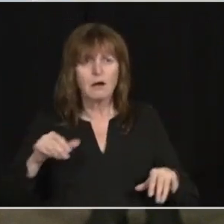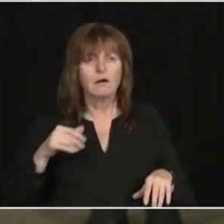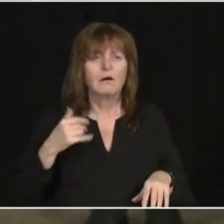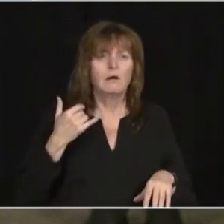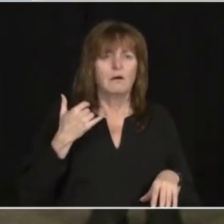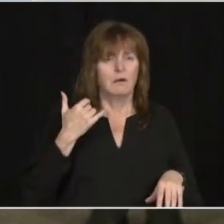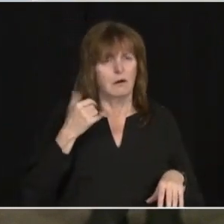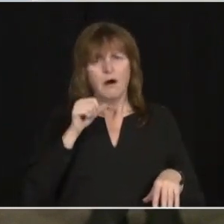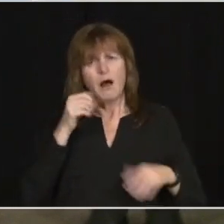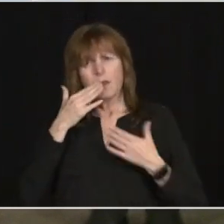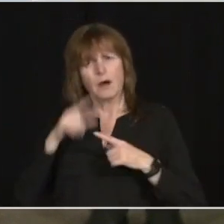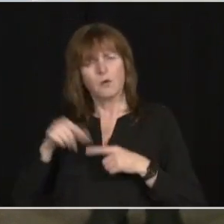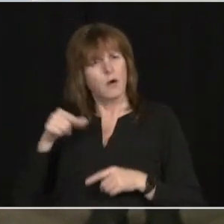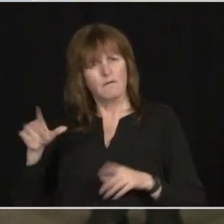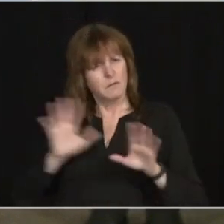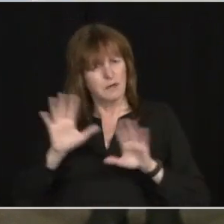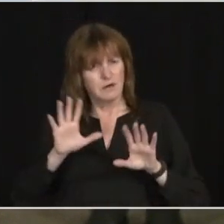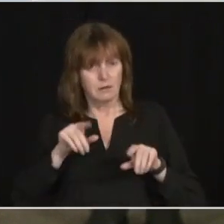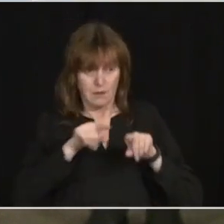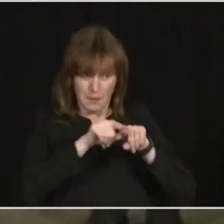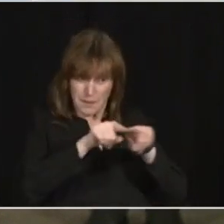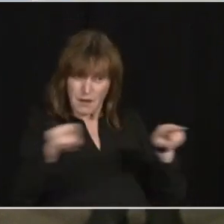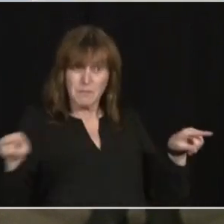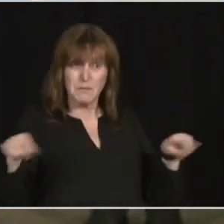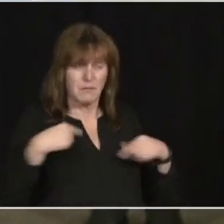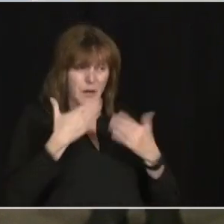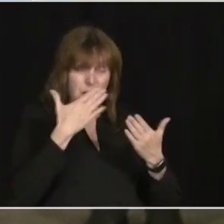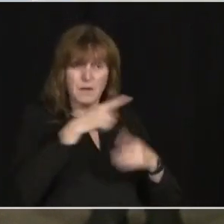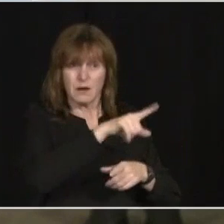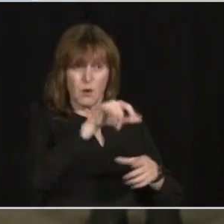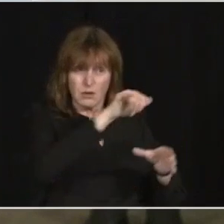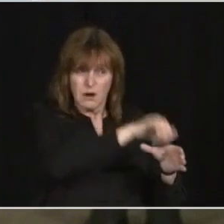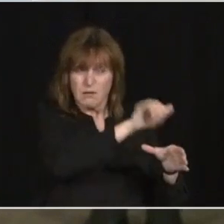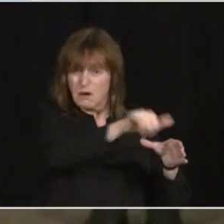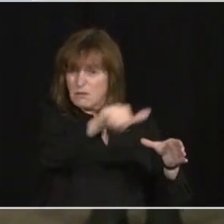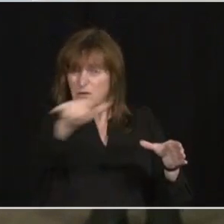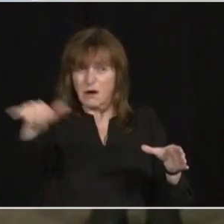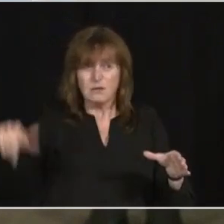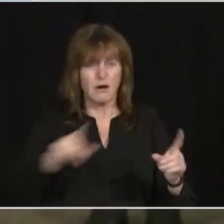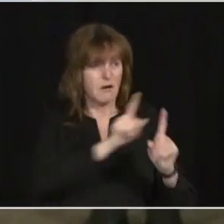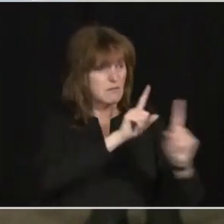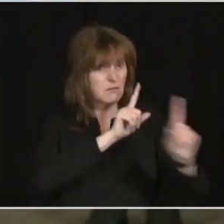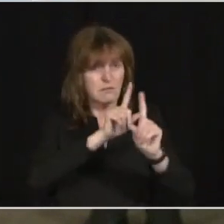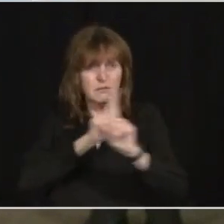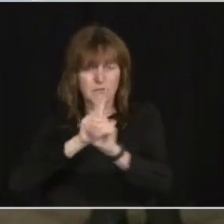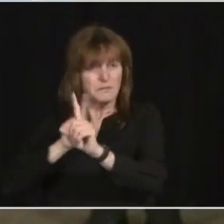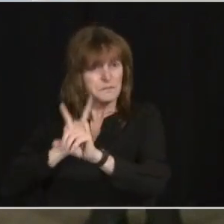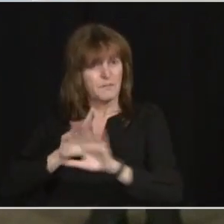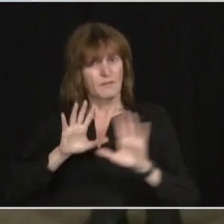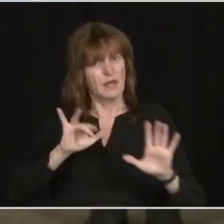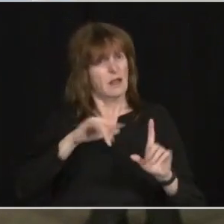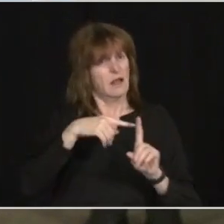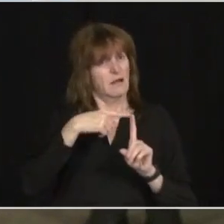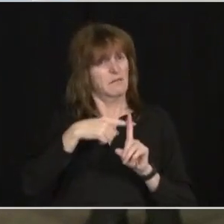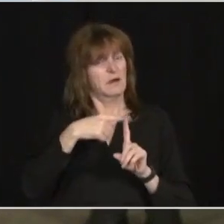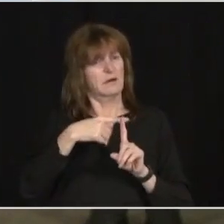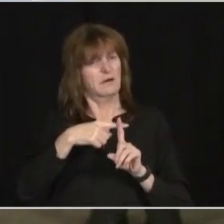They practised social distancing and self-isolation, and the results are positive. I'll never say they're good, I'll never say they're great, but